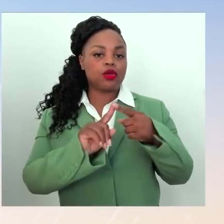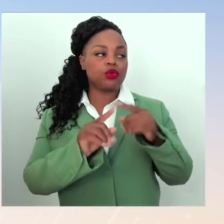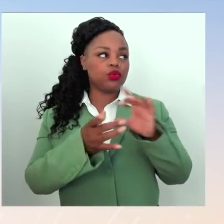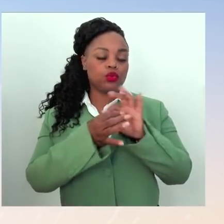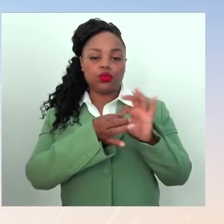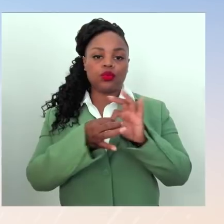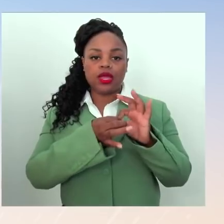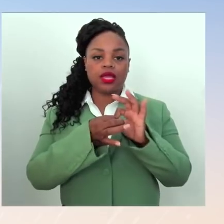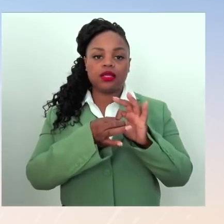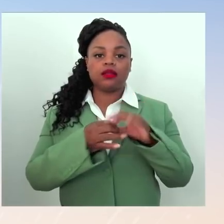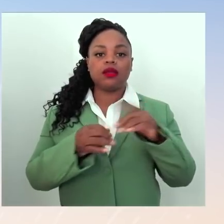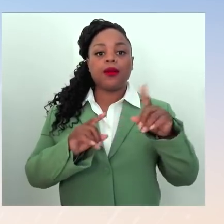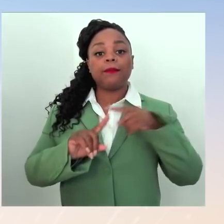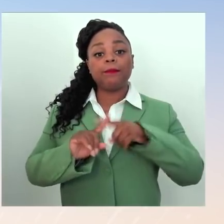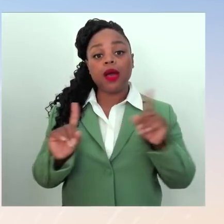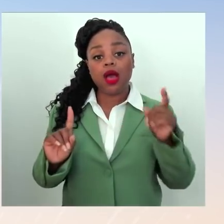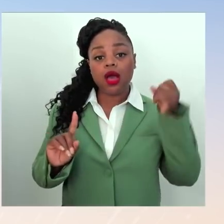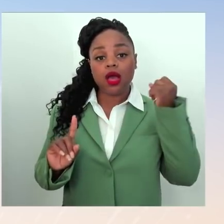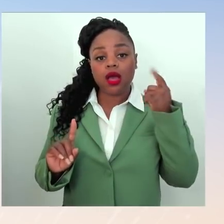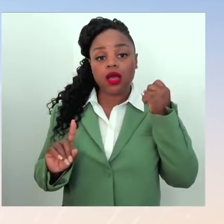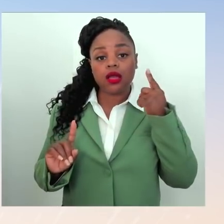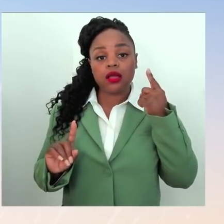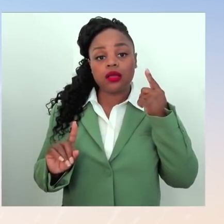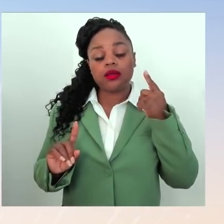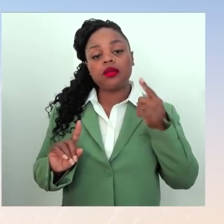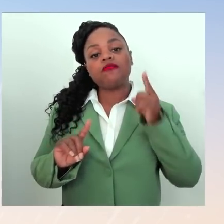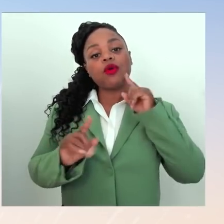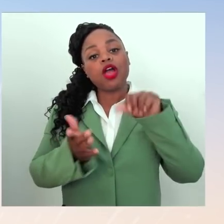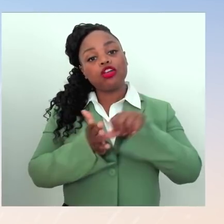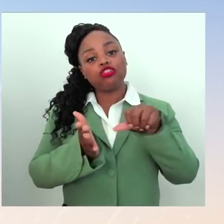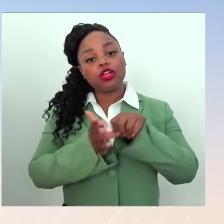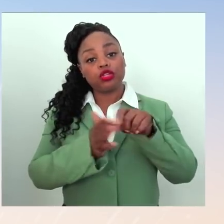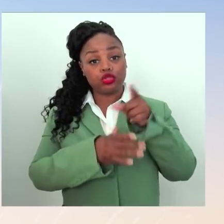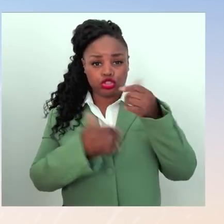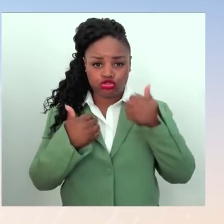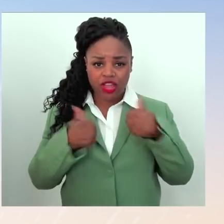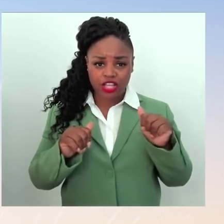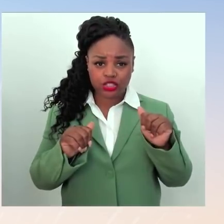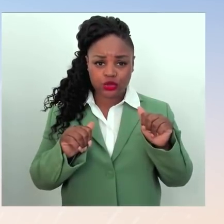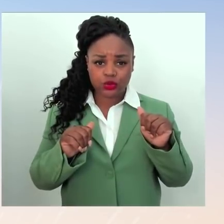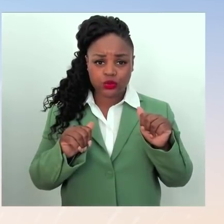Ms. Psaki: Well, again, I think on this, we're making progress together. Russia is a member of the P5+1.